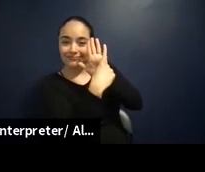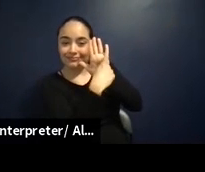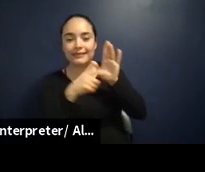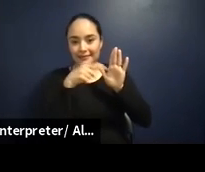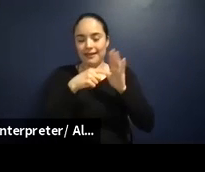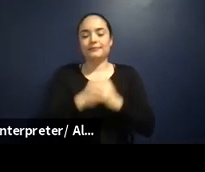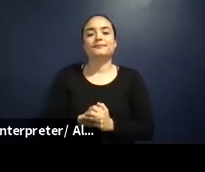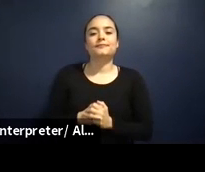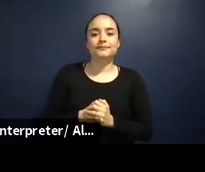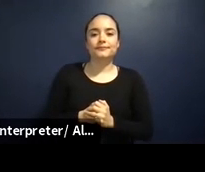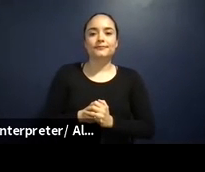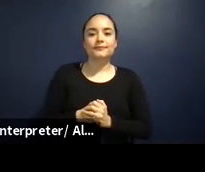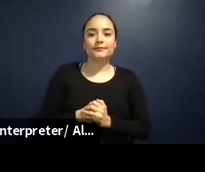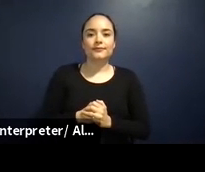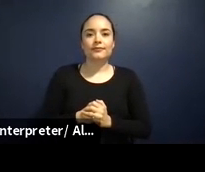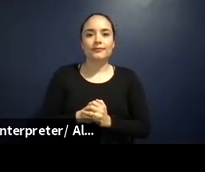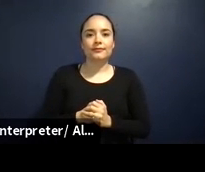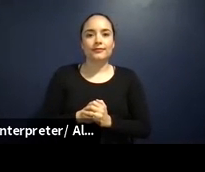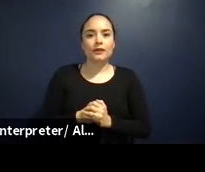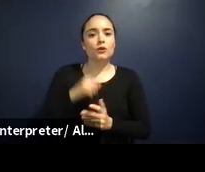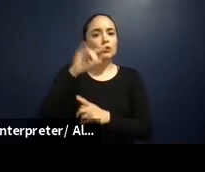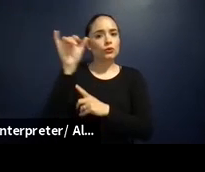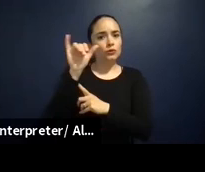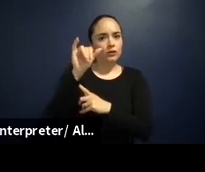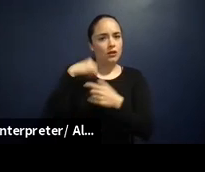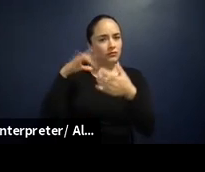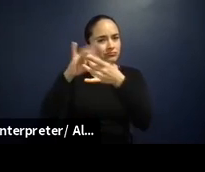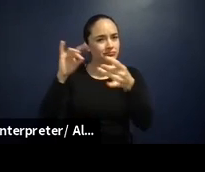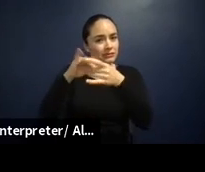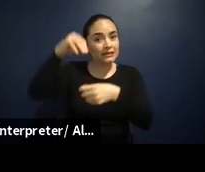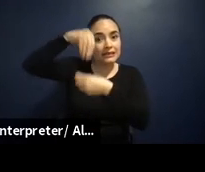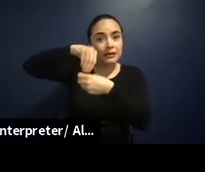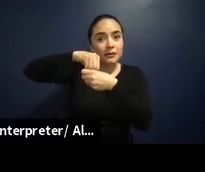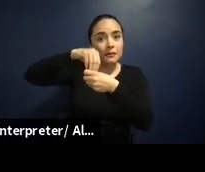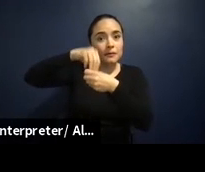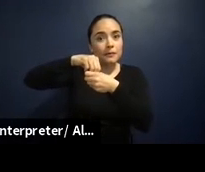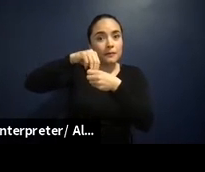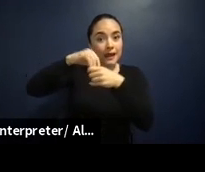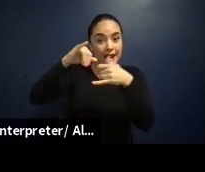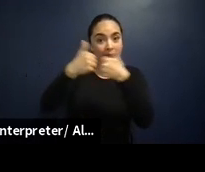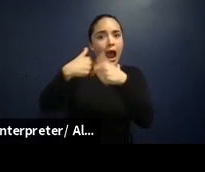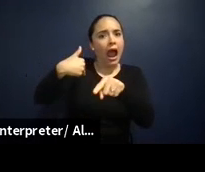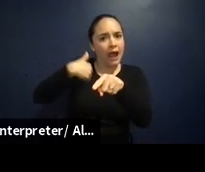but there are fossils in Minecraft. I built the one that we saw in the other picture, but sometimes in